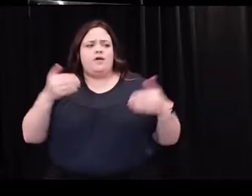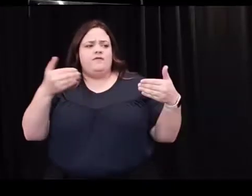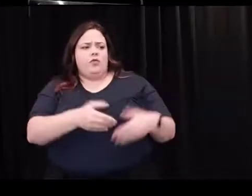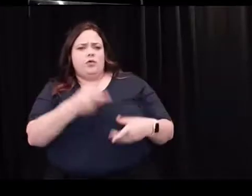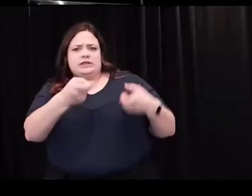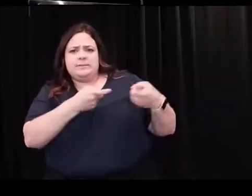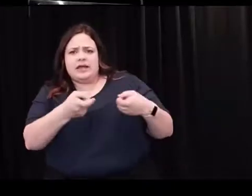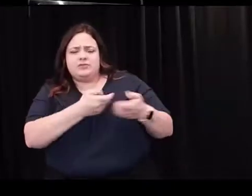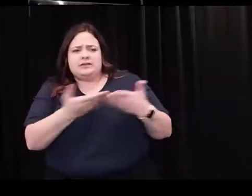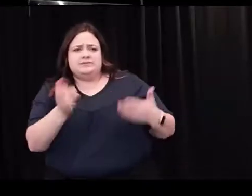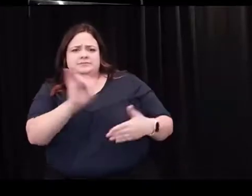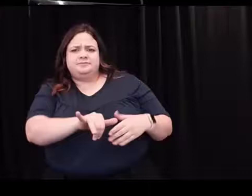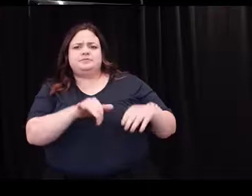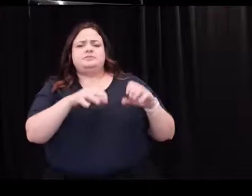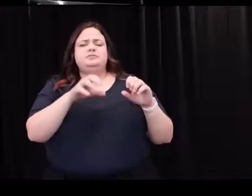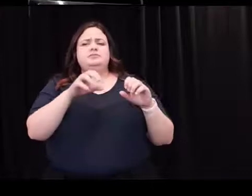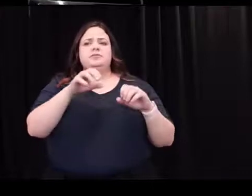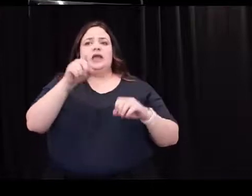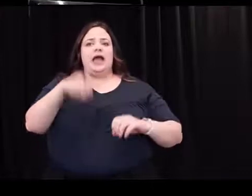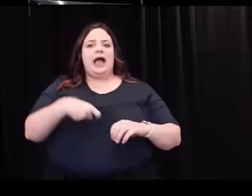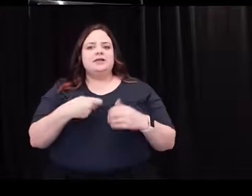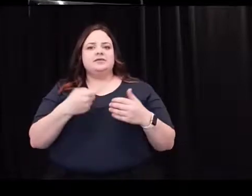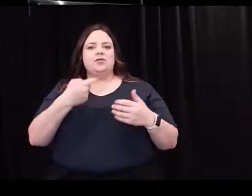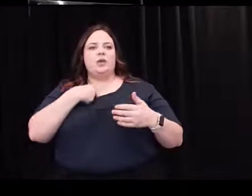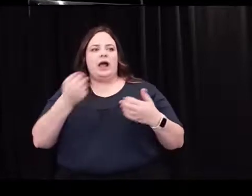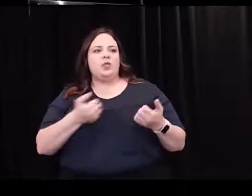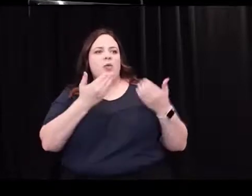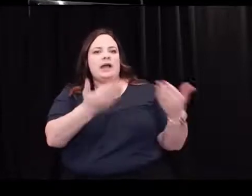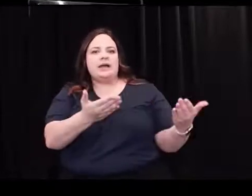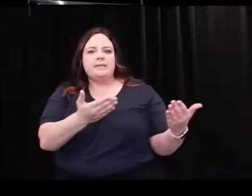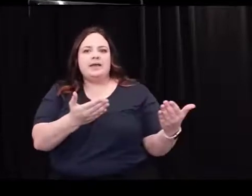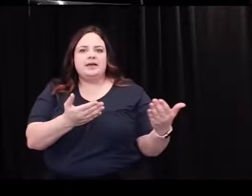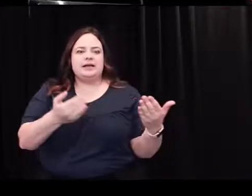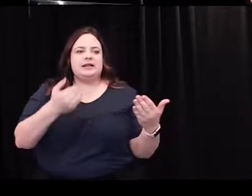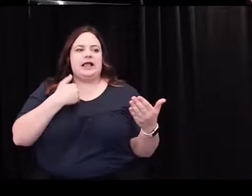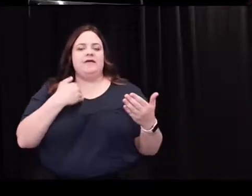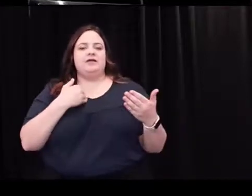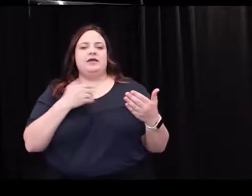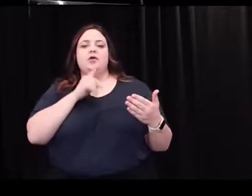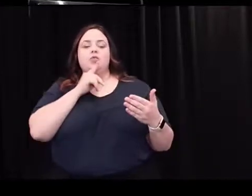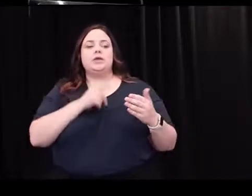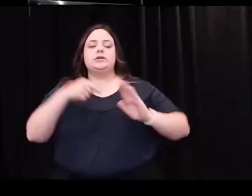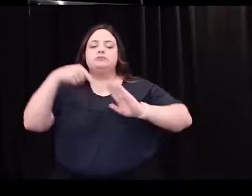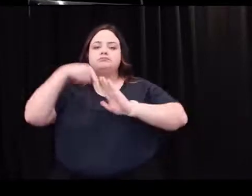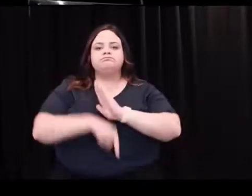so there's got to be what I would recommend is to be is to have a robust testing methodology